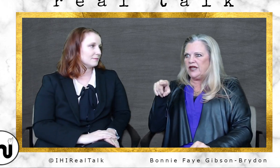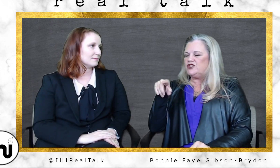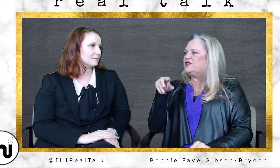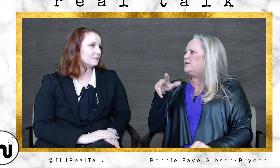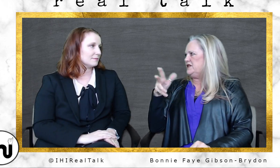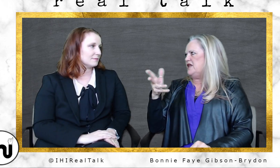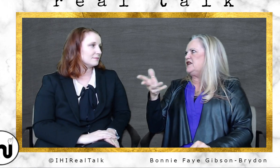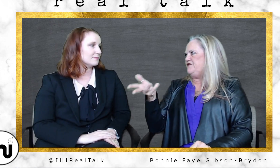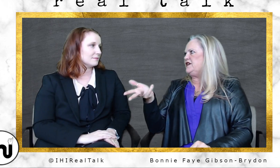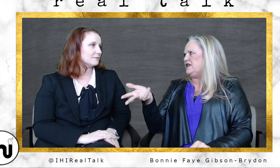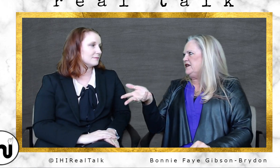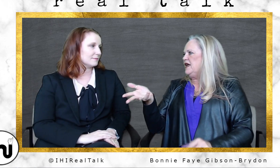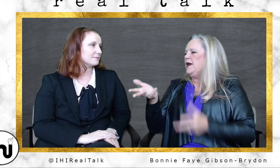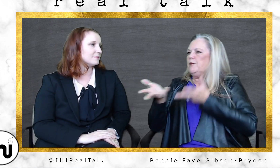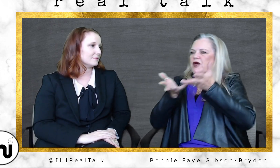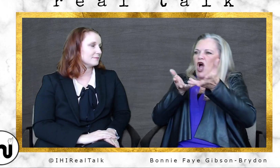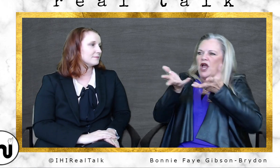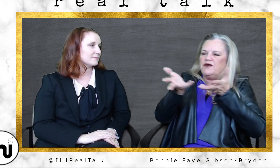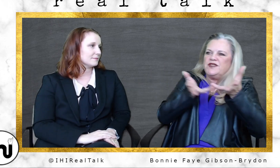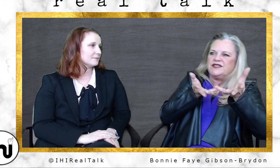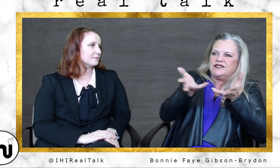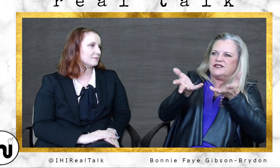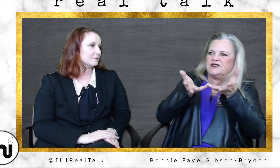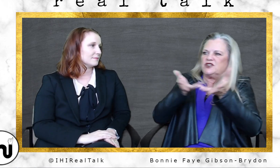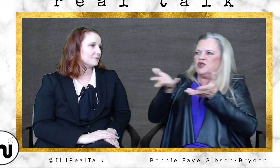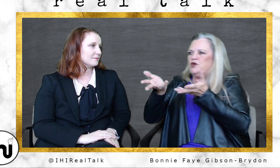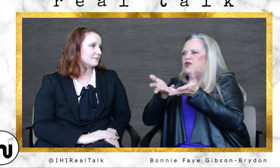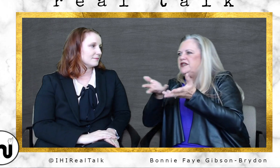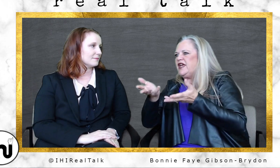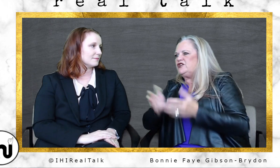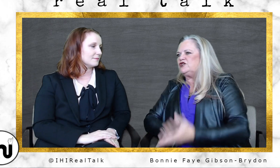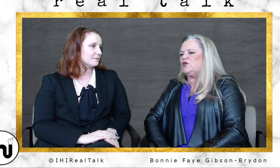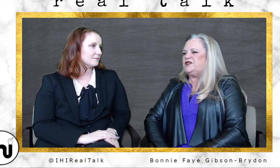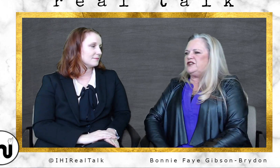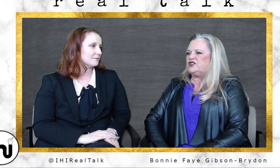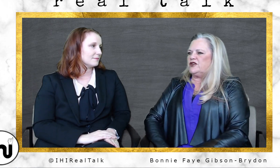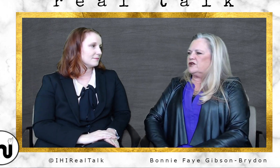that means I need a feed. But all of this is communication with each other